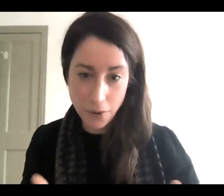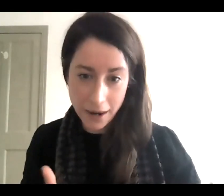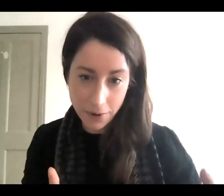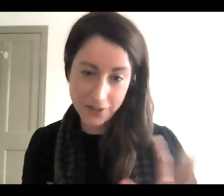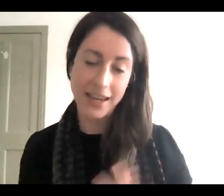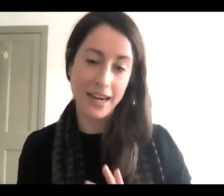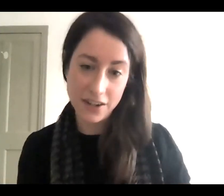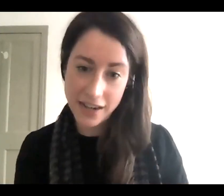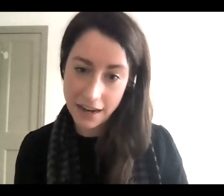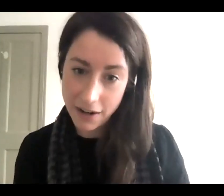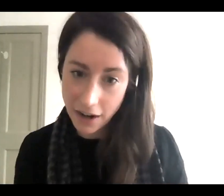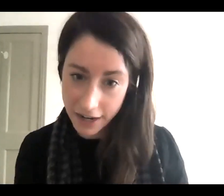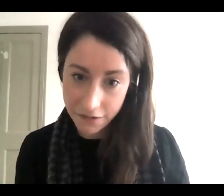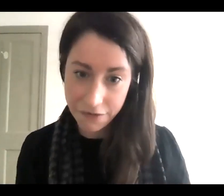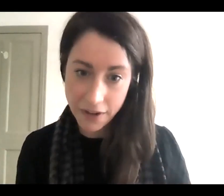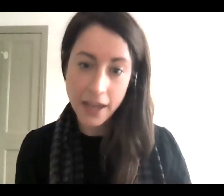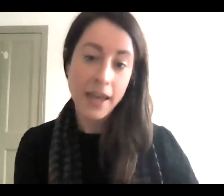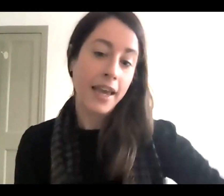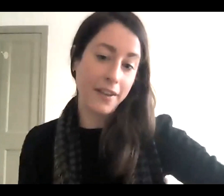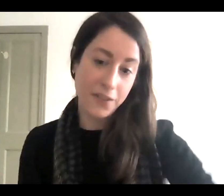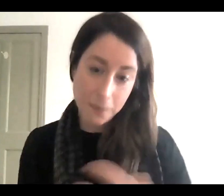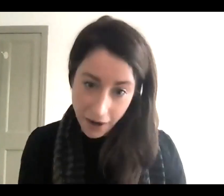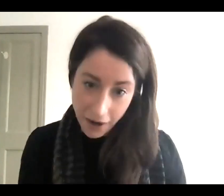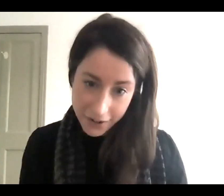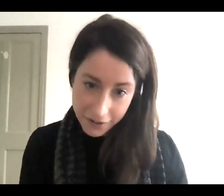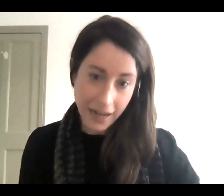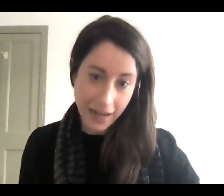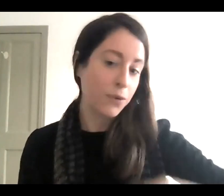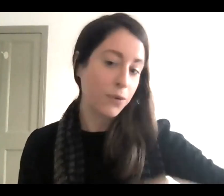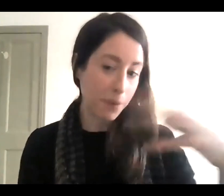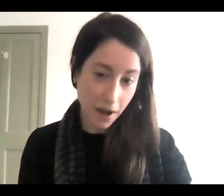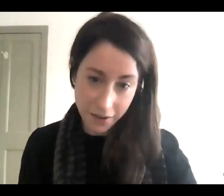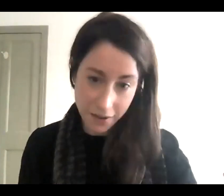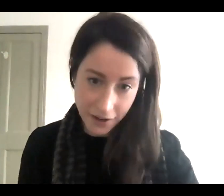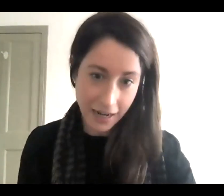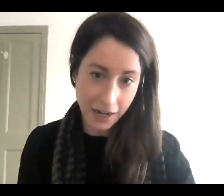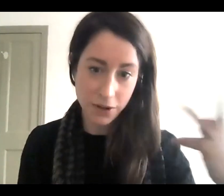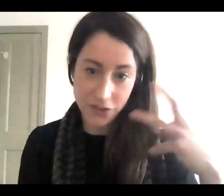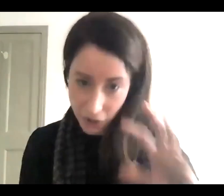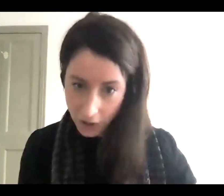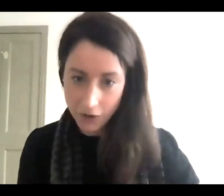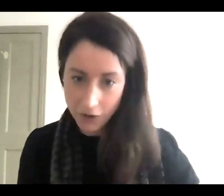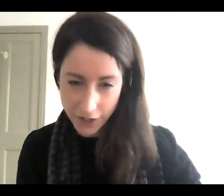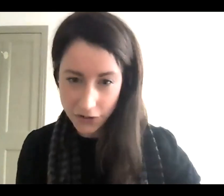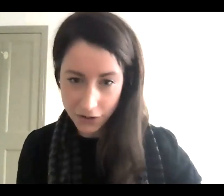so I wanted Katie to have a life in spite of the language, beyond the language, in contradiction